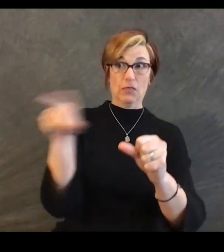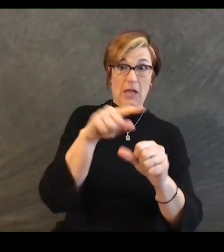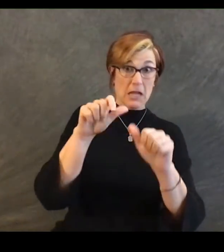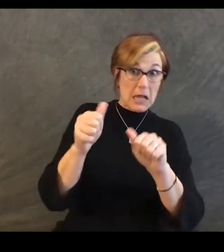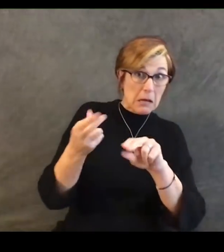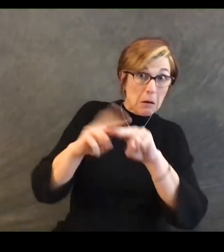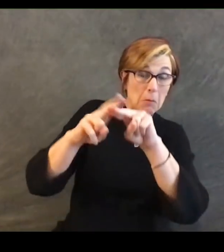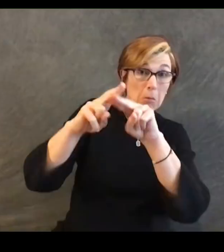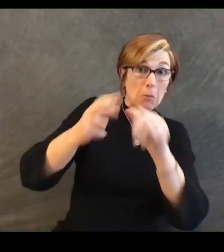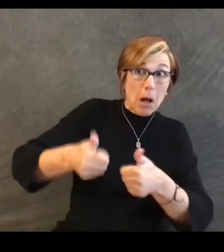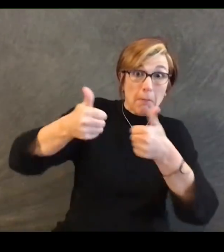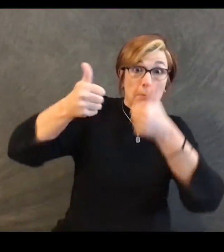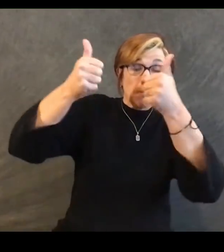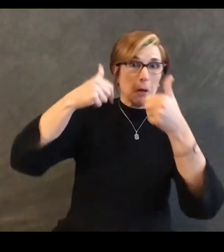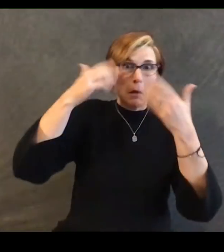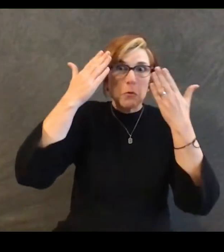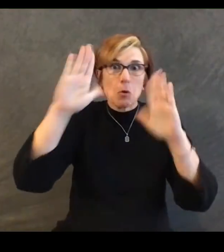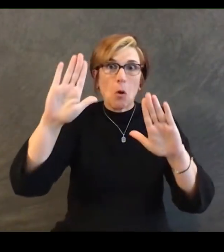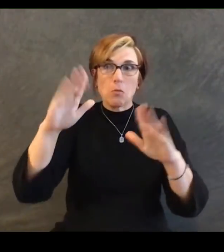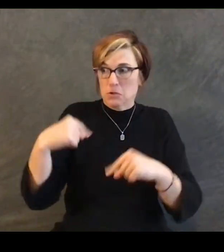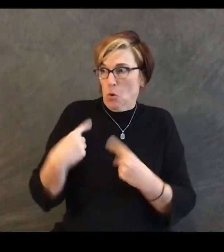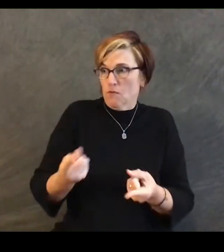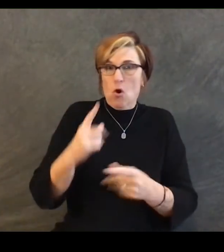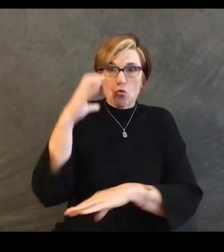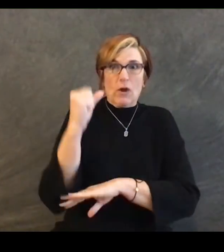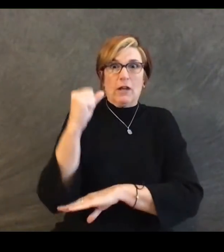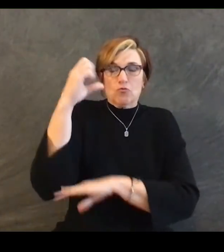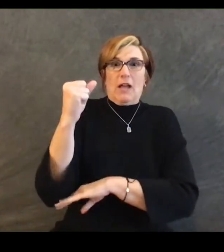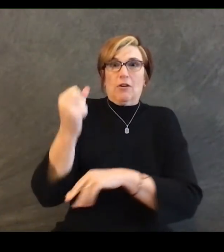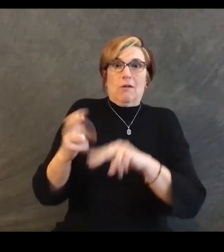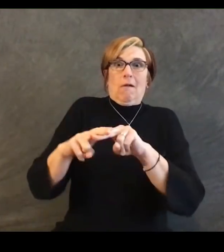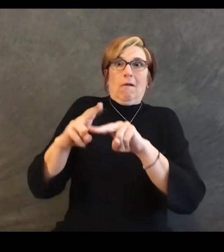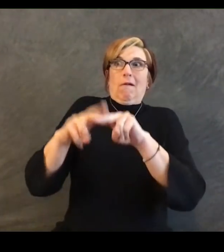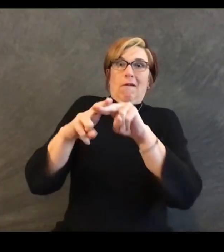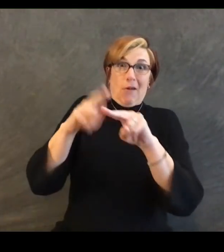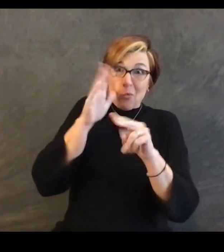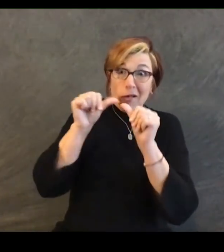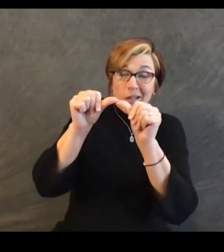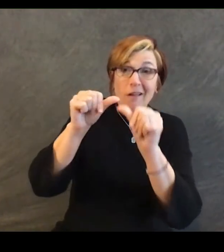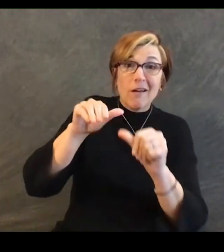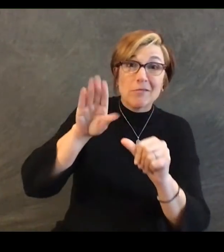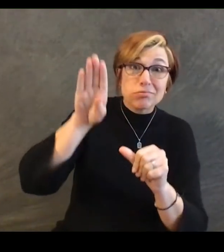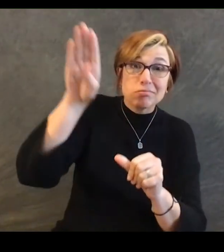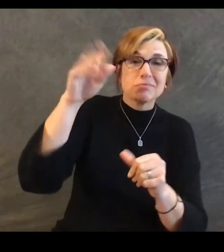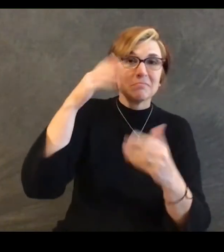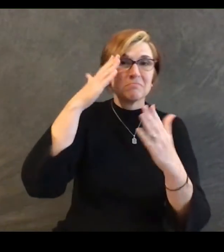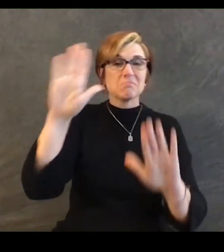records let me also update you on the distribution of urgency needed resources